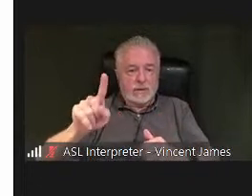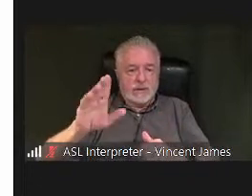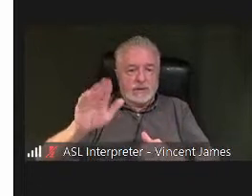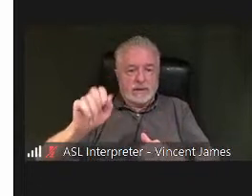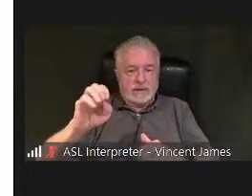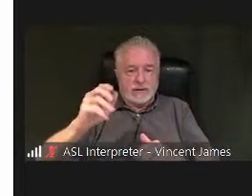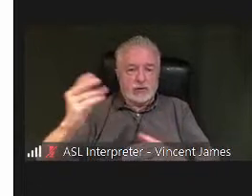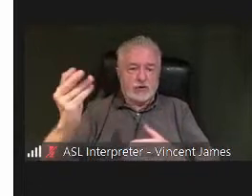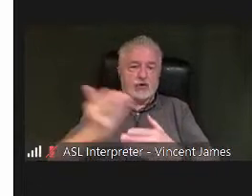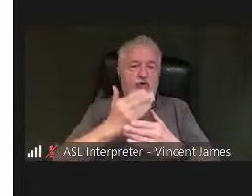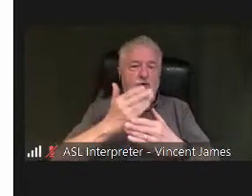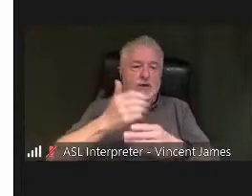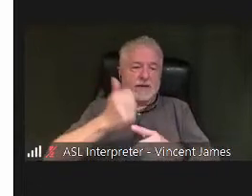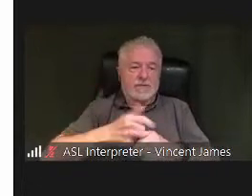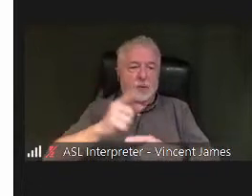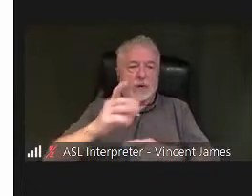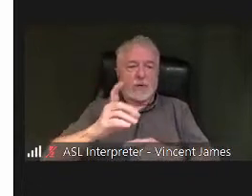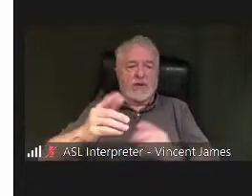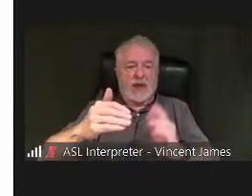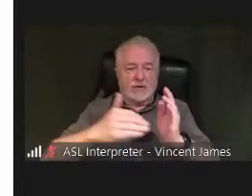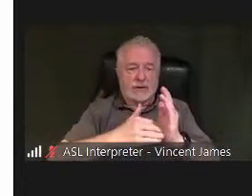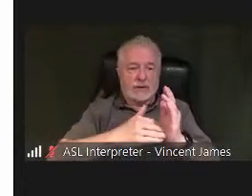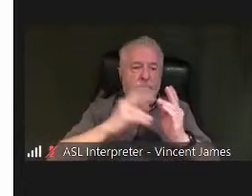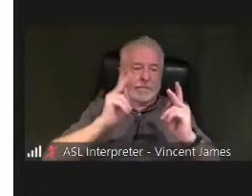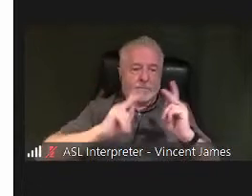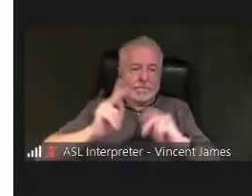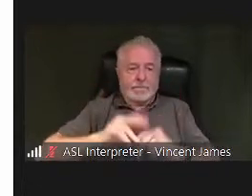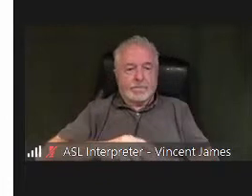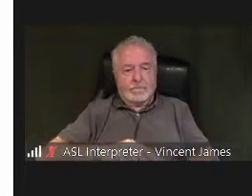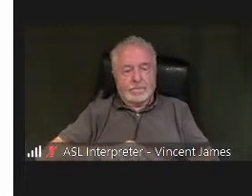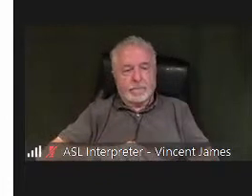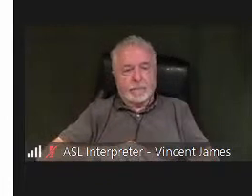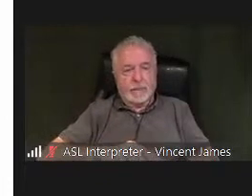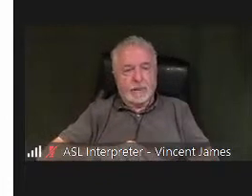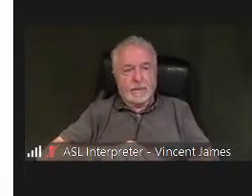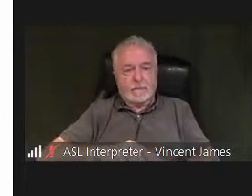are brand new for every one hundred thousand people per day.